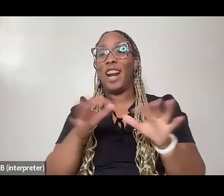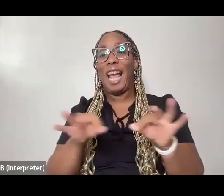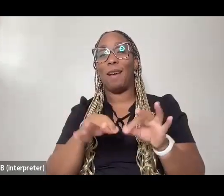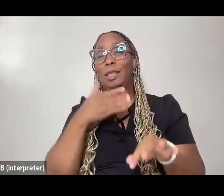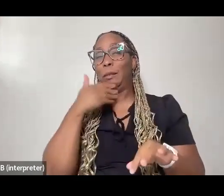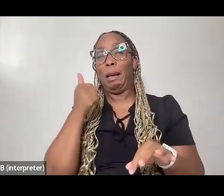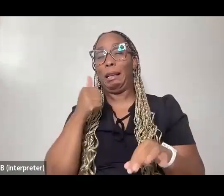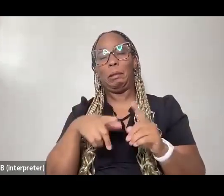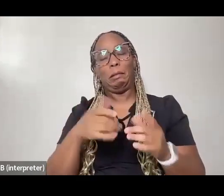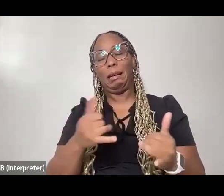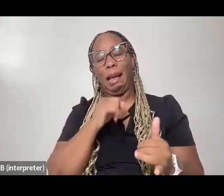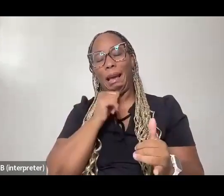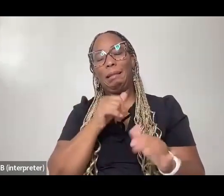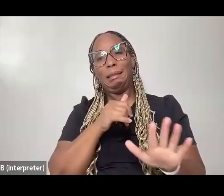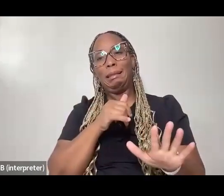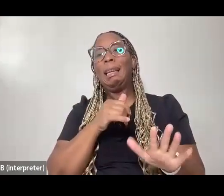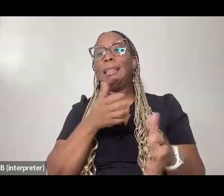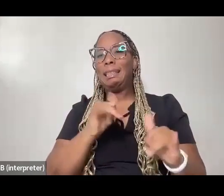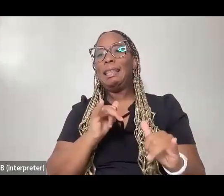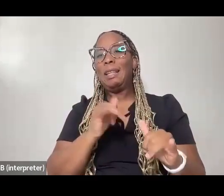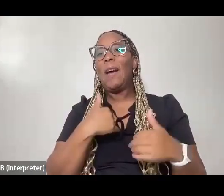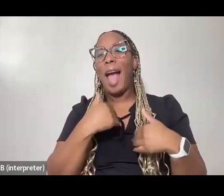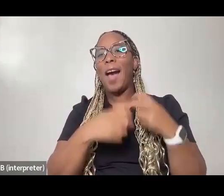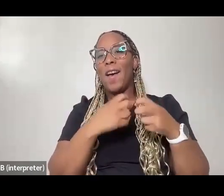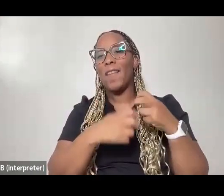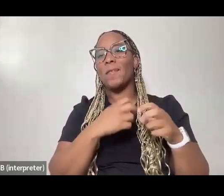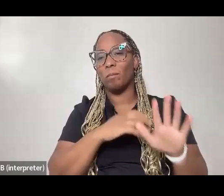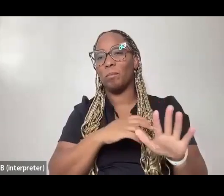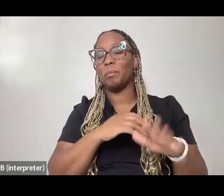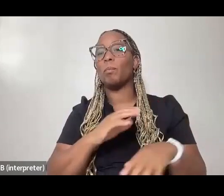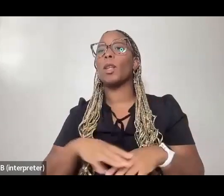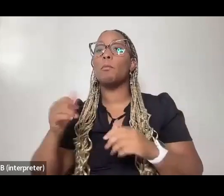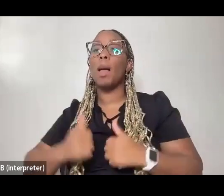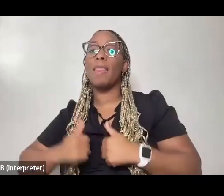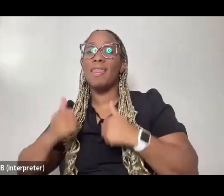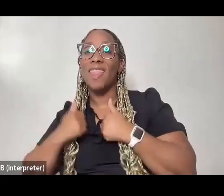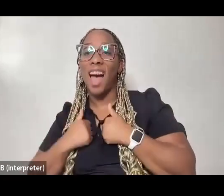ever. But right now, they still have a lot of problems. And live human captioners are